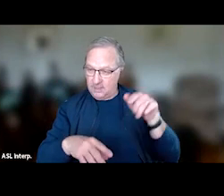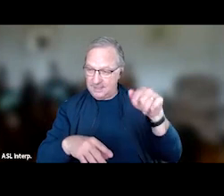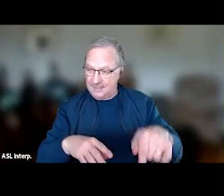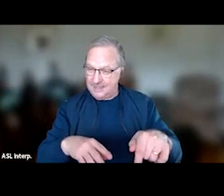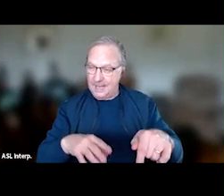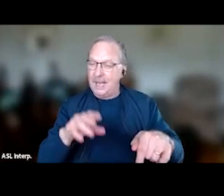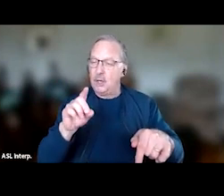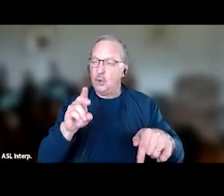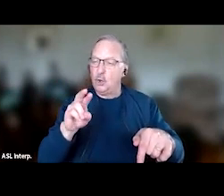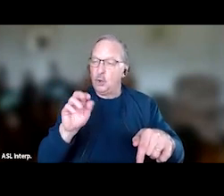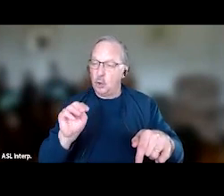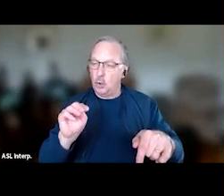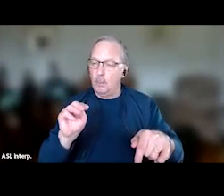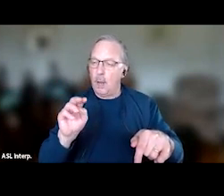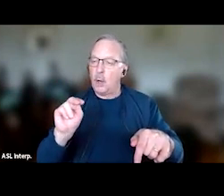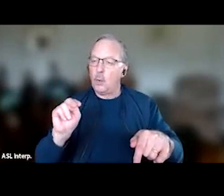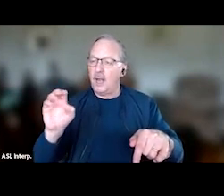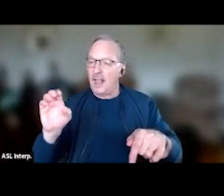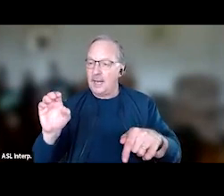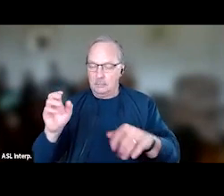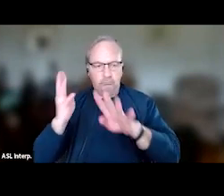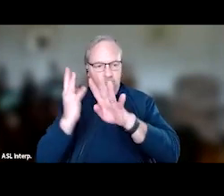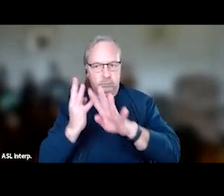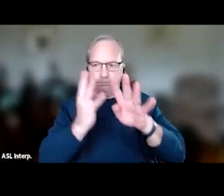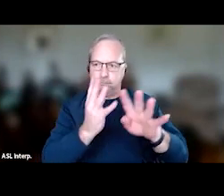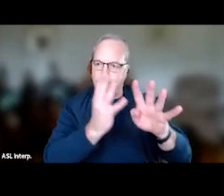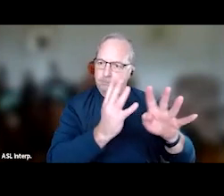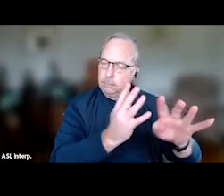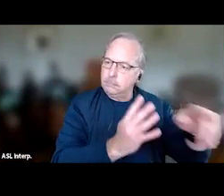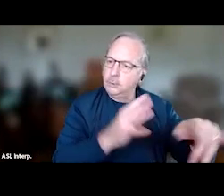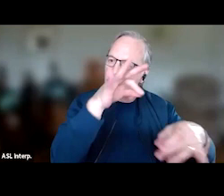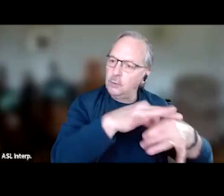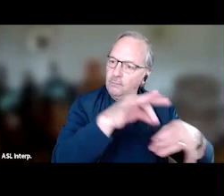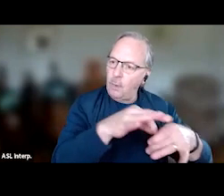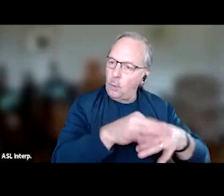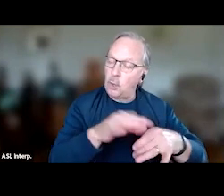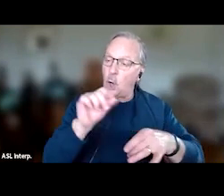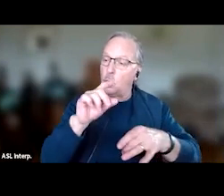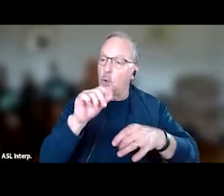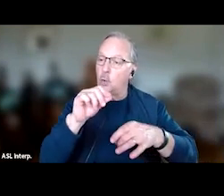to a local high school to vote. Fast forward 20 years, in a life riddled with substance addiction